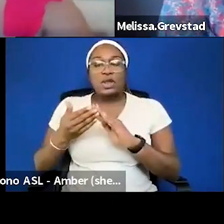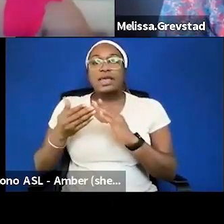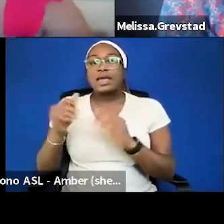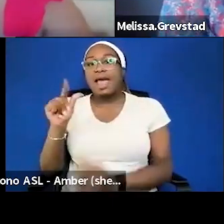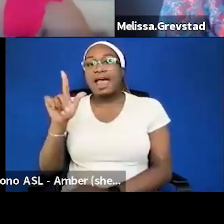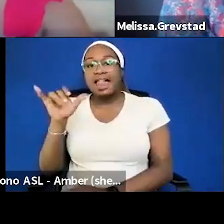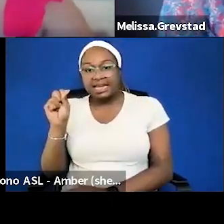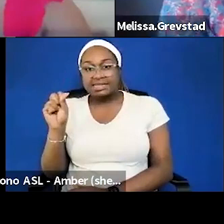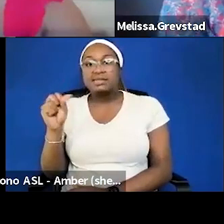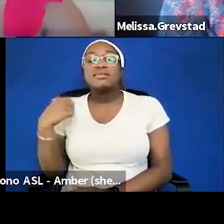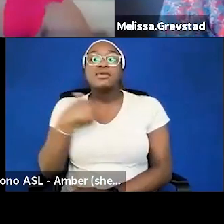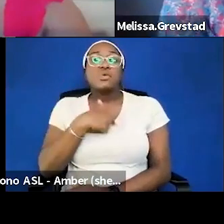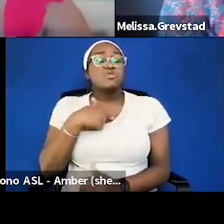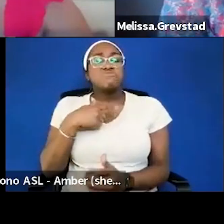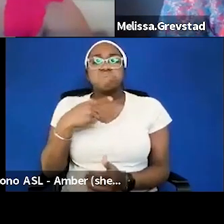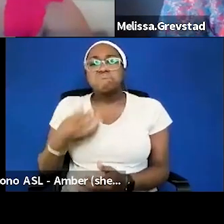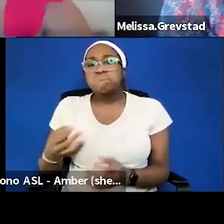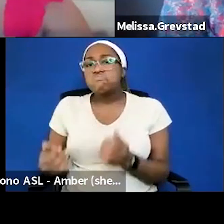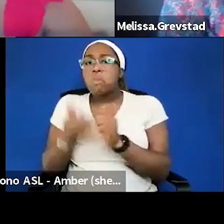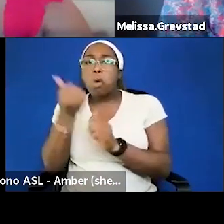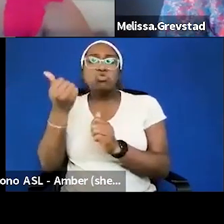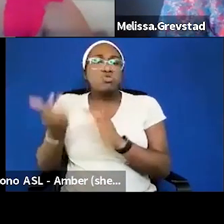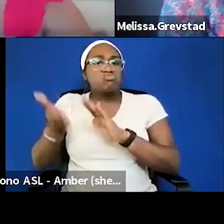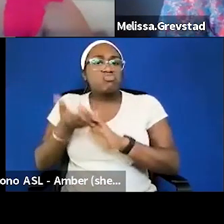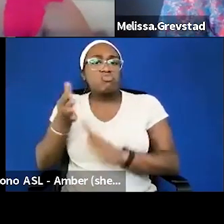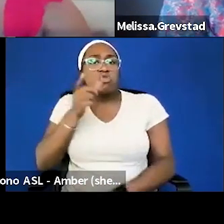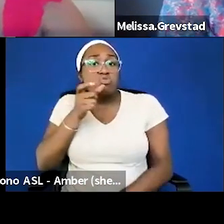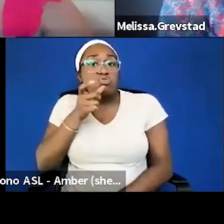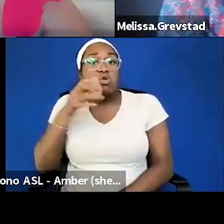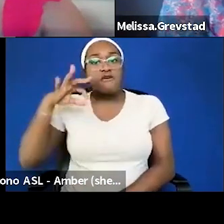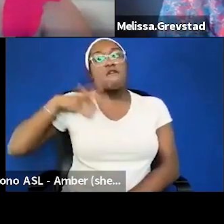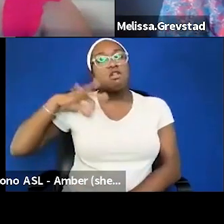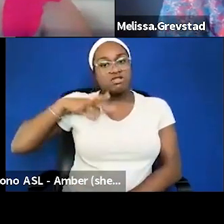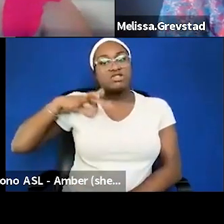predominantly run by volunteers, others, and we thank them